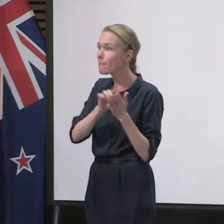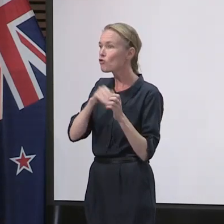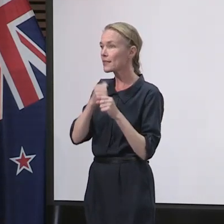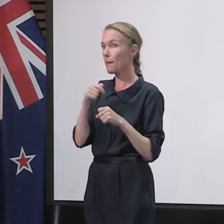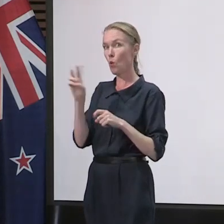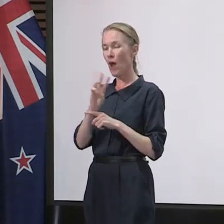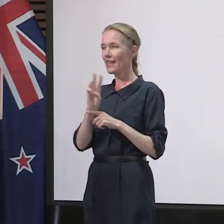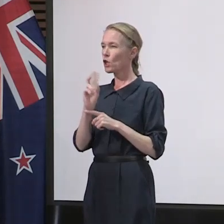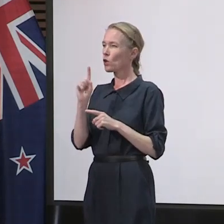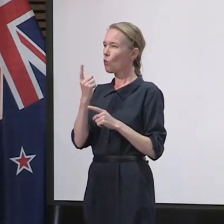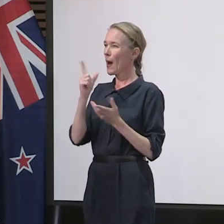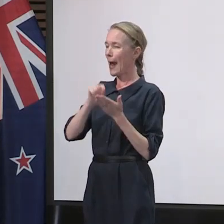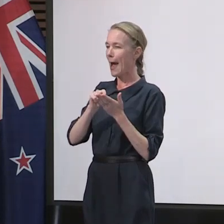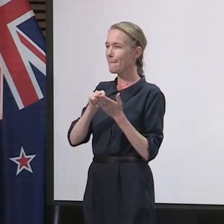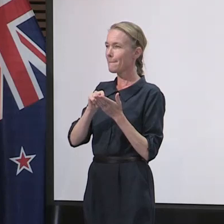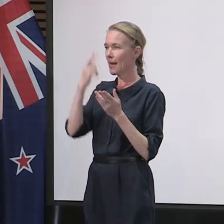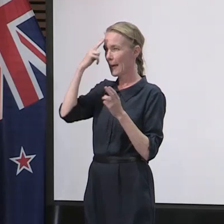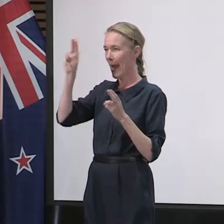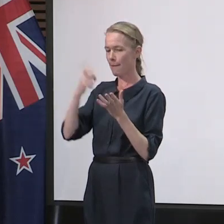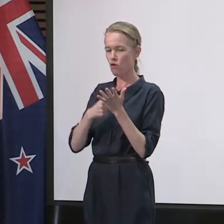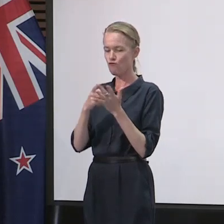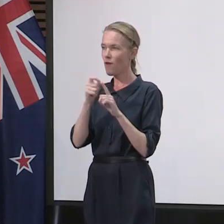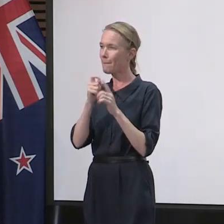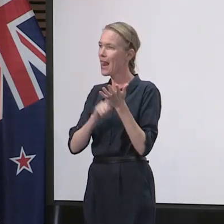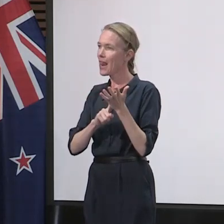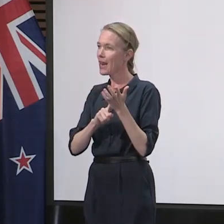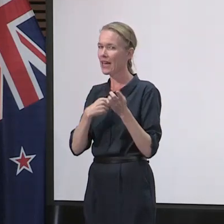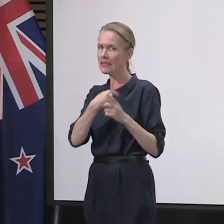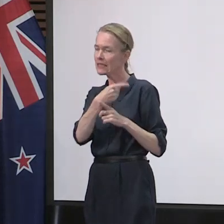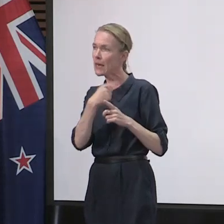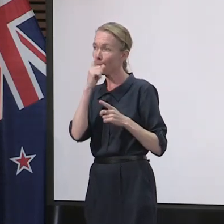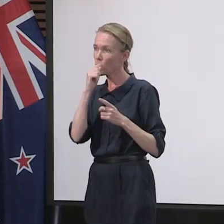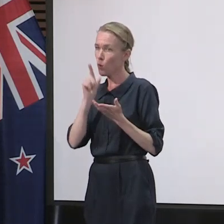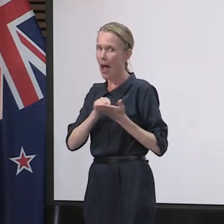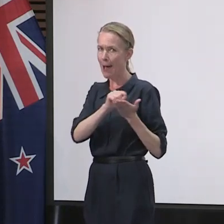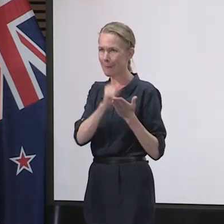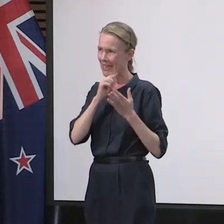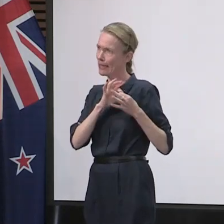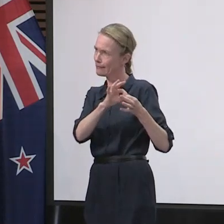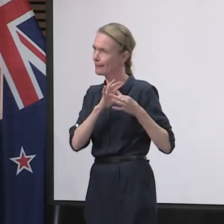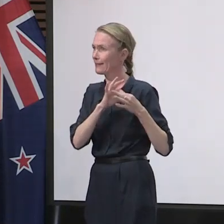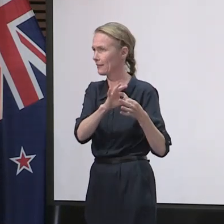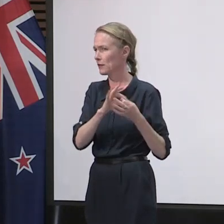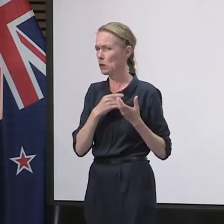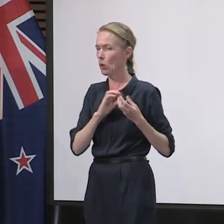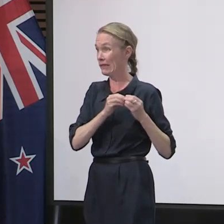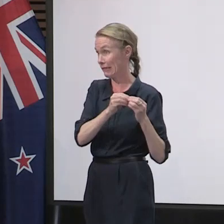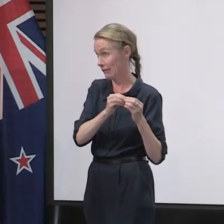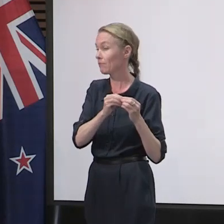used locally here in Wellington, ripple, to make sure there can be connection